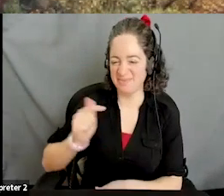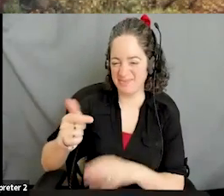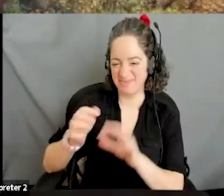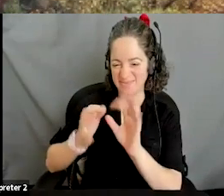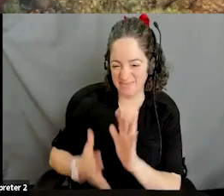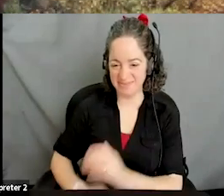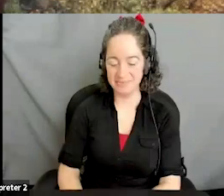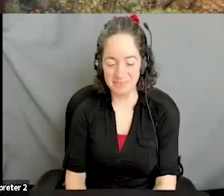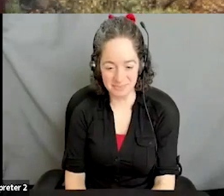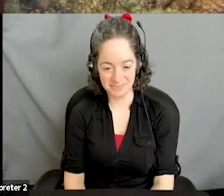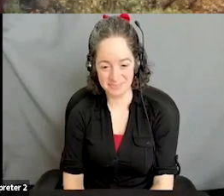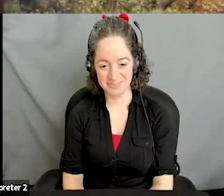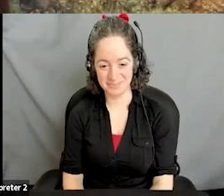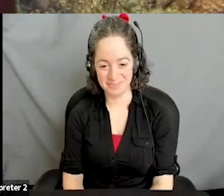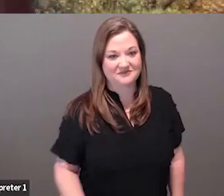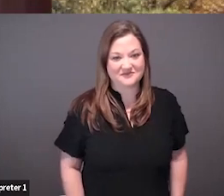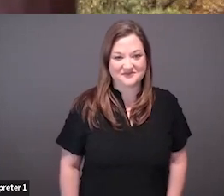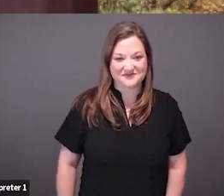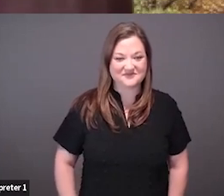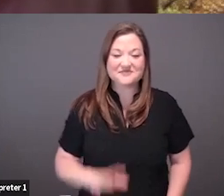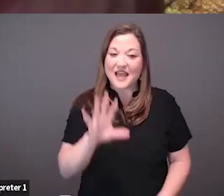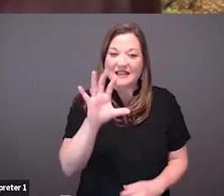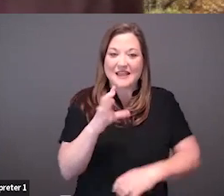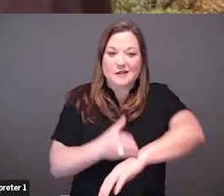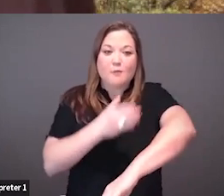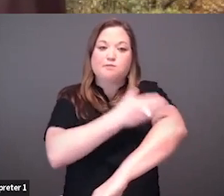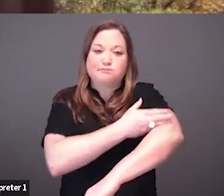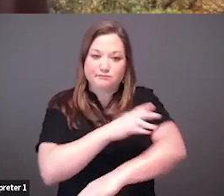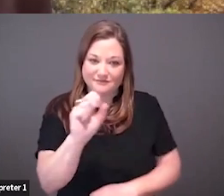That's a big improvement. We're not where we want to be yet. We got a long way to go.